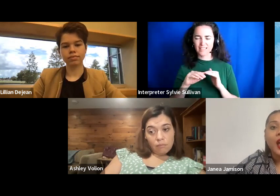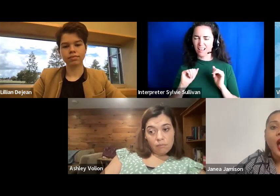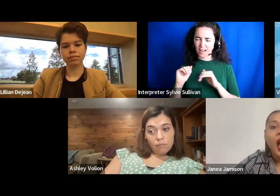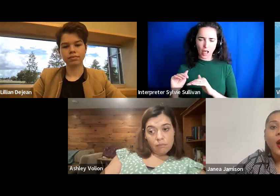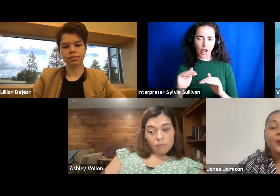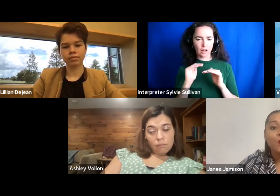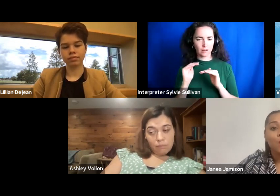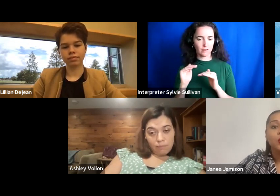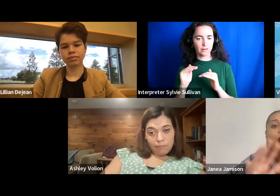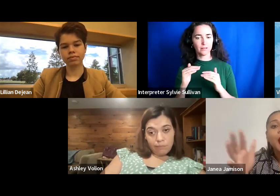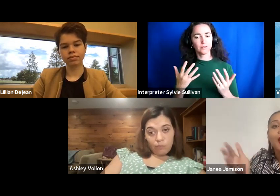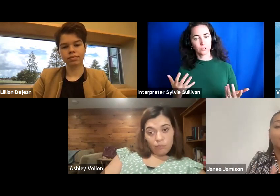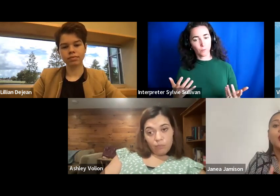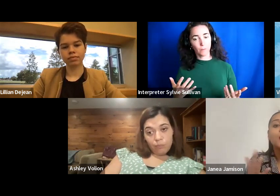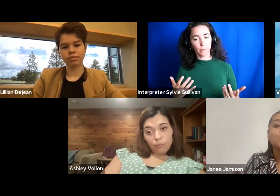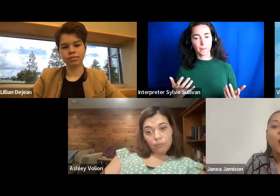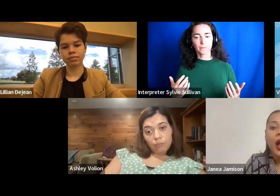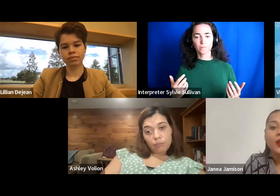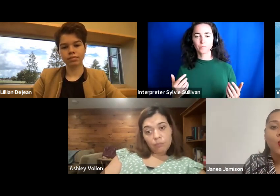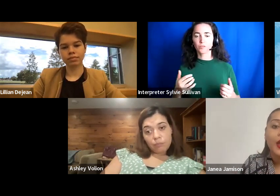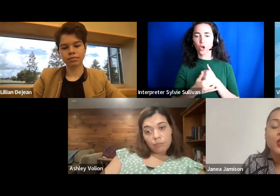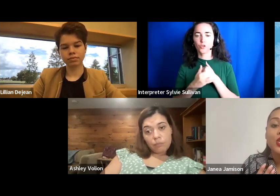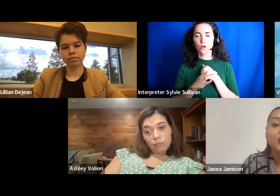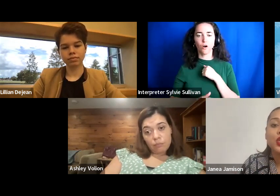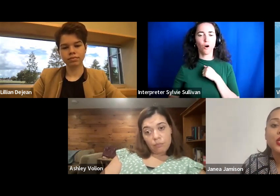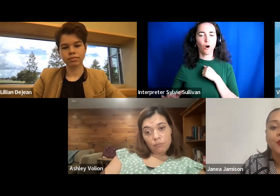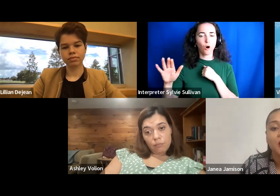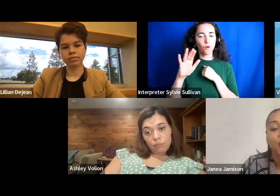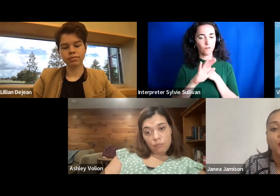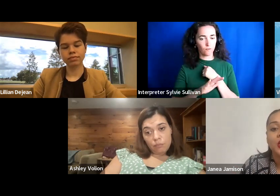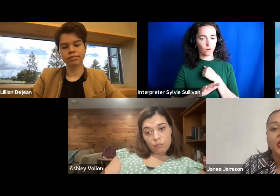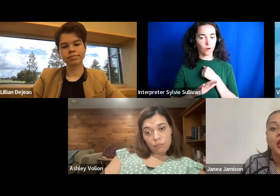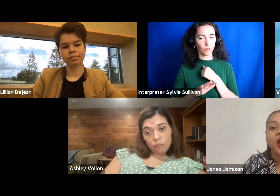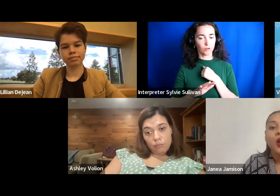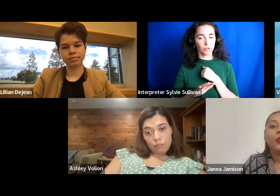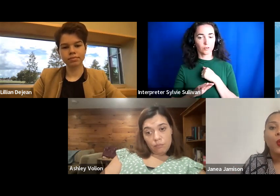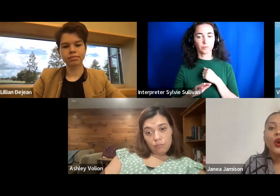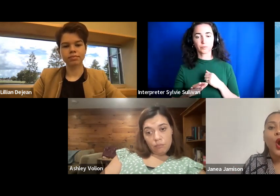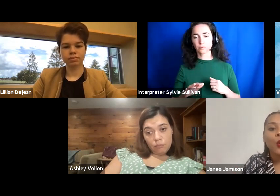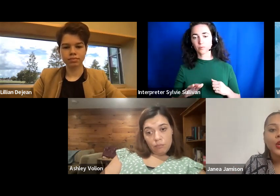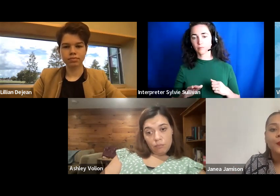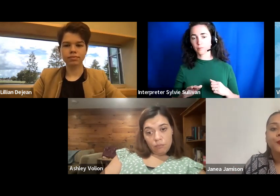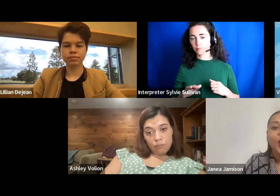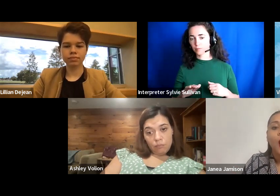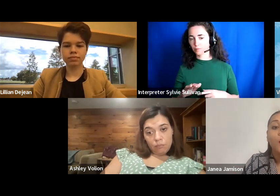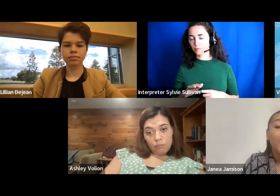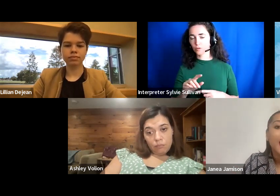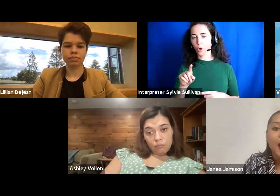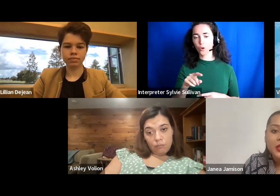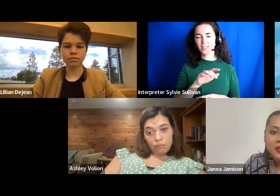to say looking at nationwide. Why, just just 53% report owning attackly device.